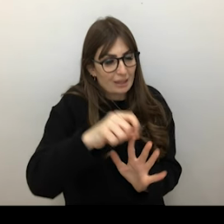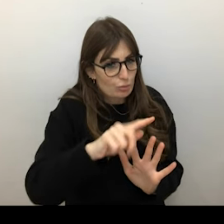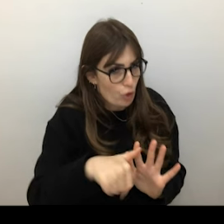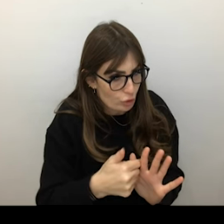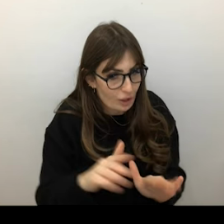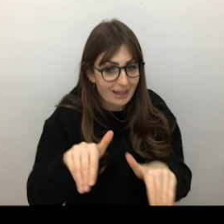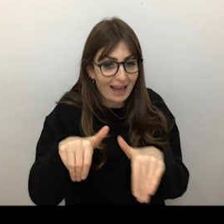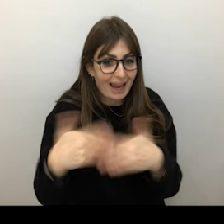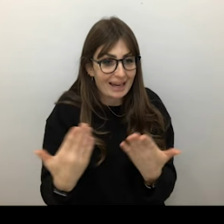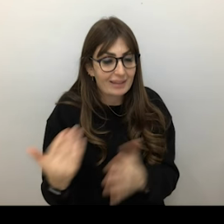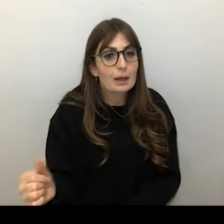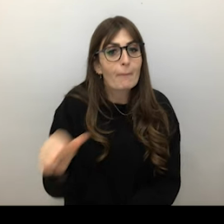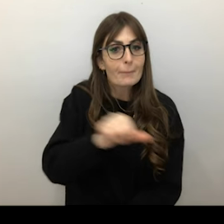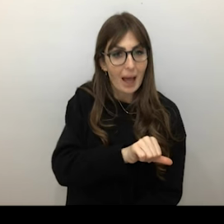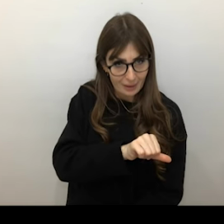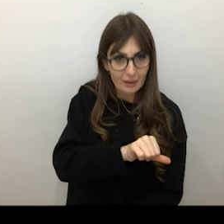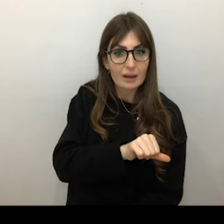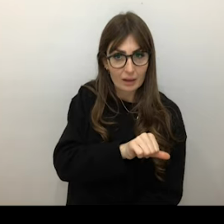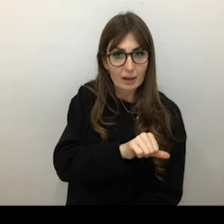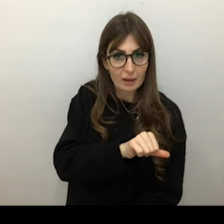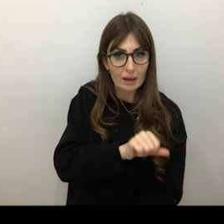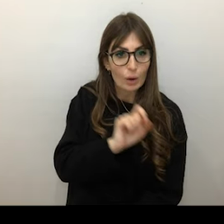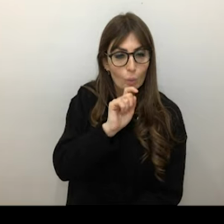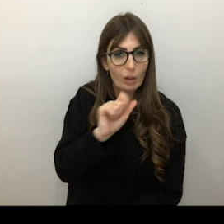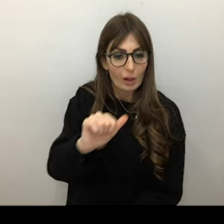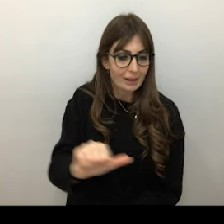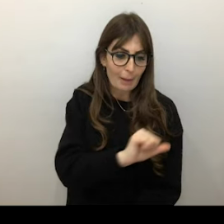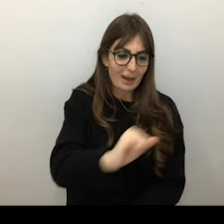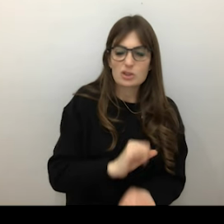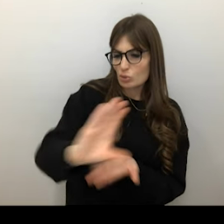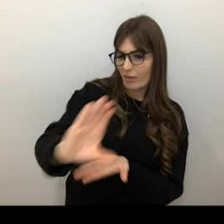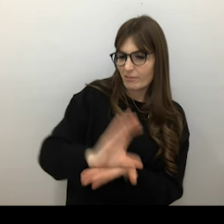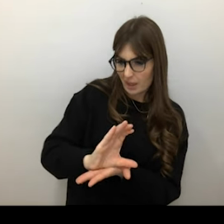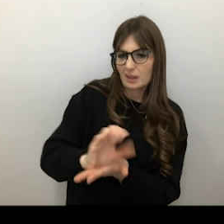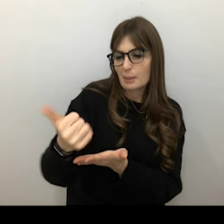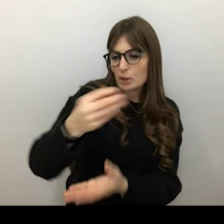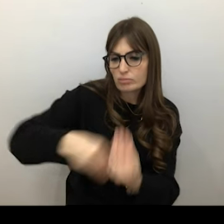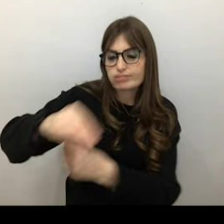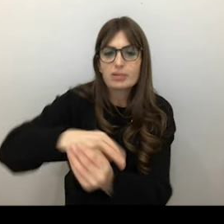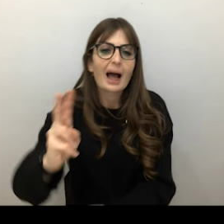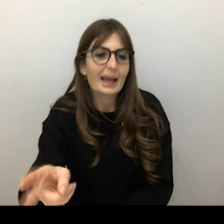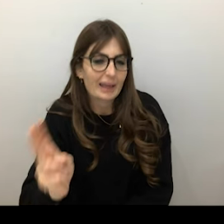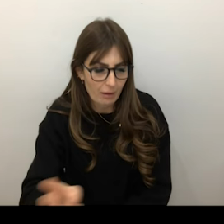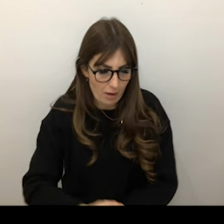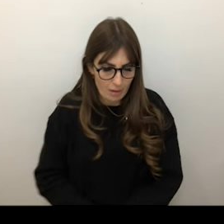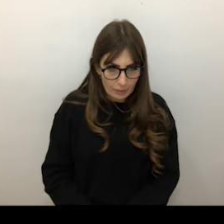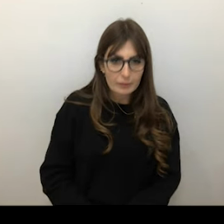Any money that recouped, crucially, will return to the fund and be reinvested back into the sector.